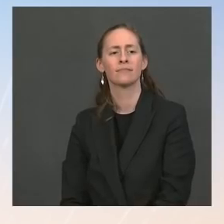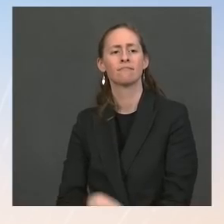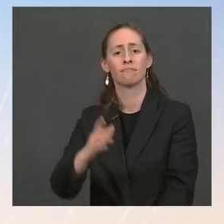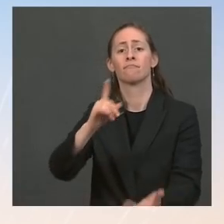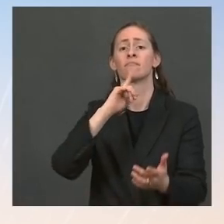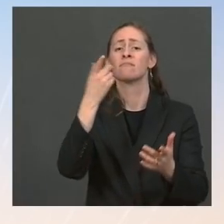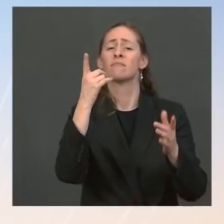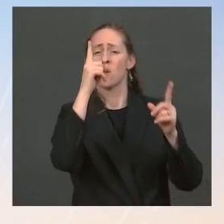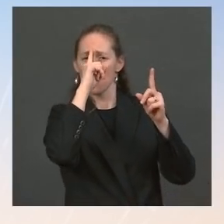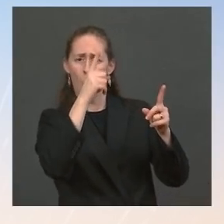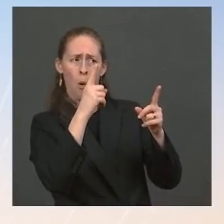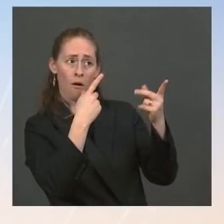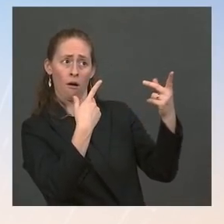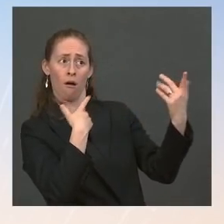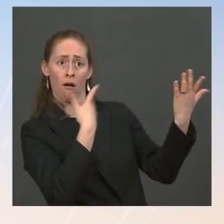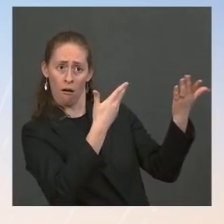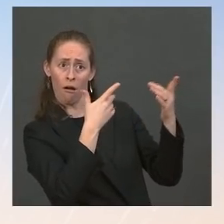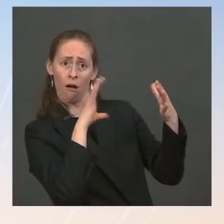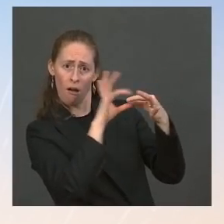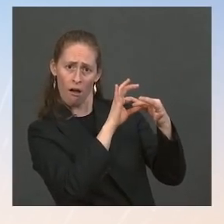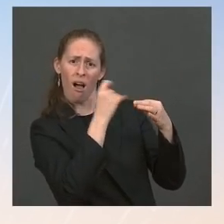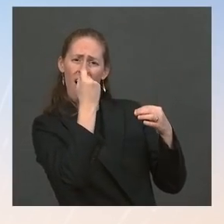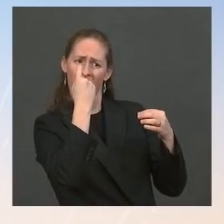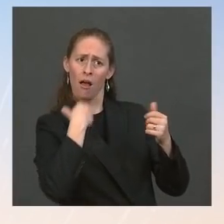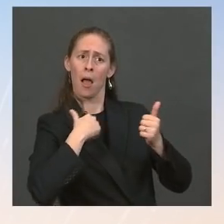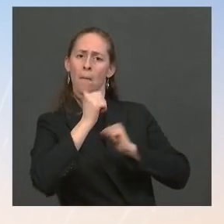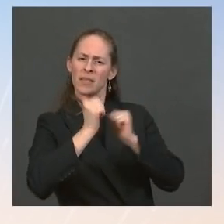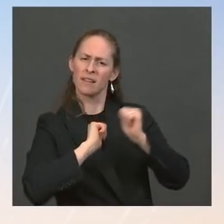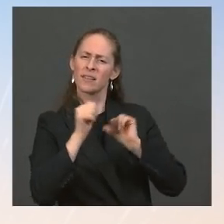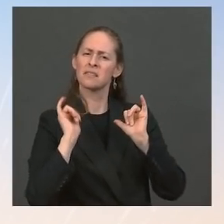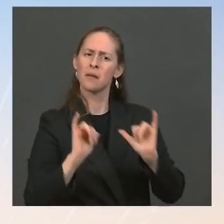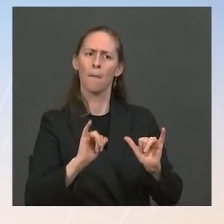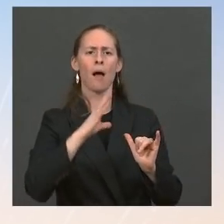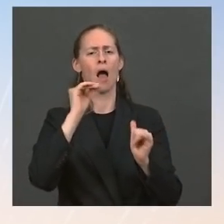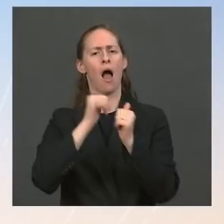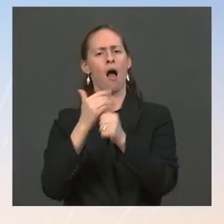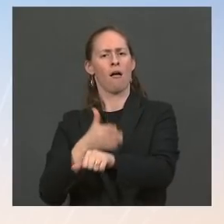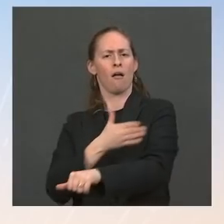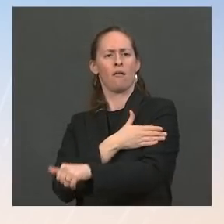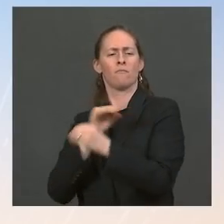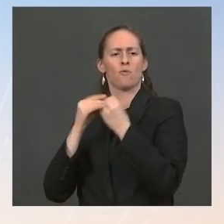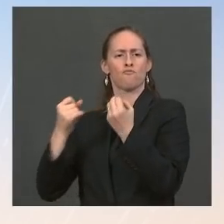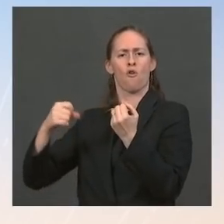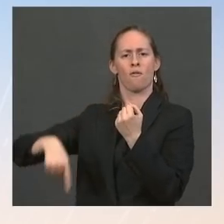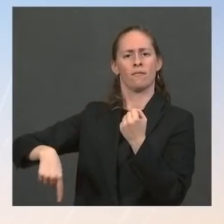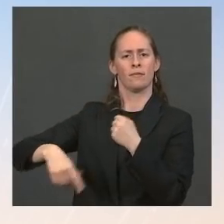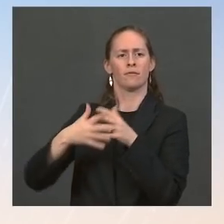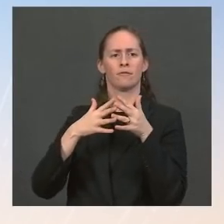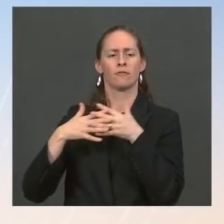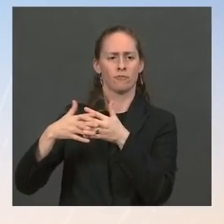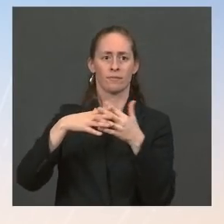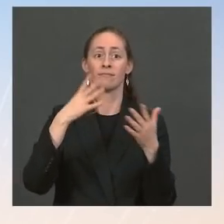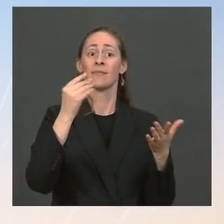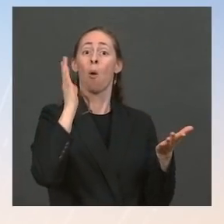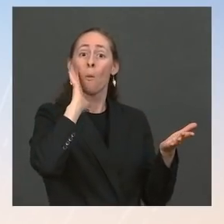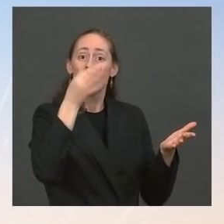as it relates to what we're doing at home. Today, he is signing this infrastructure bill. And this infrastructure bill is essential and important